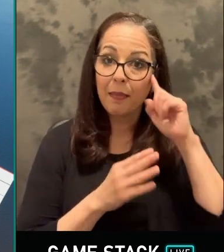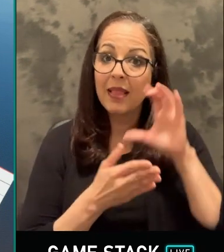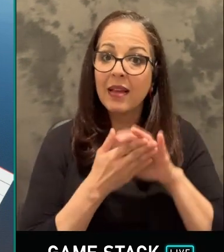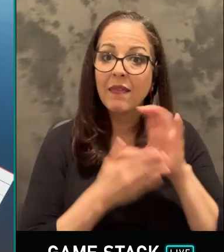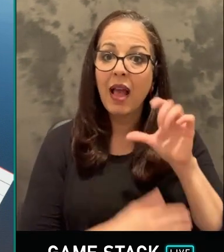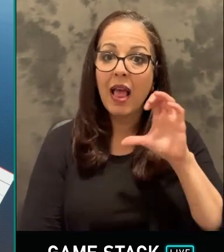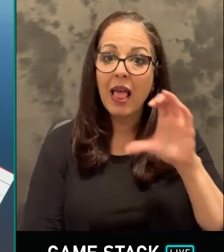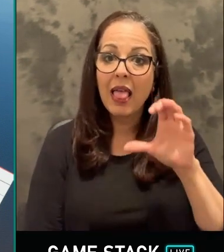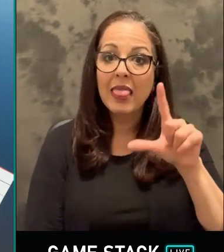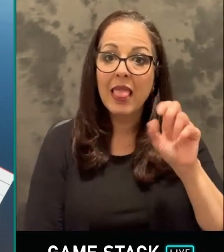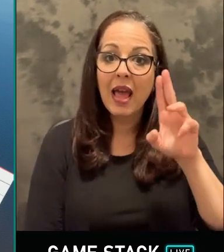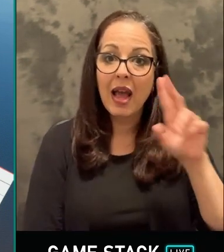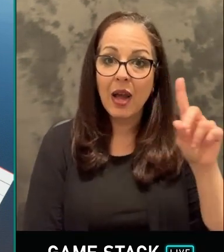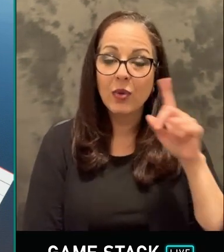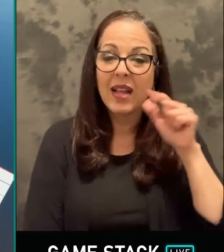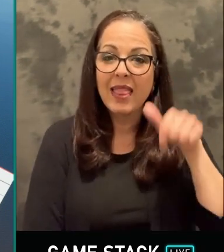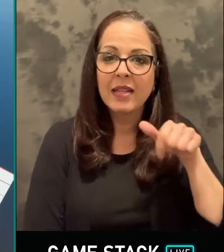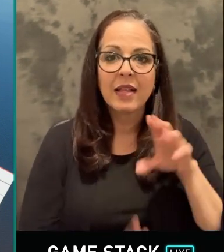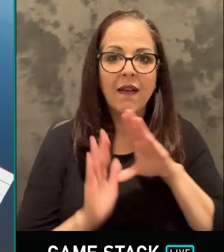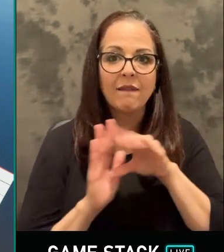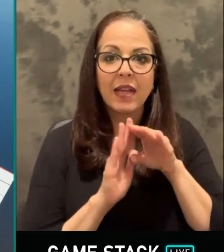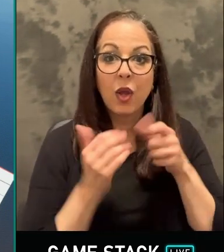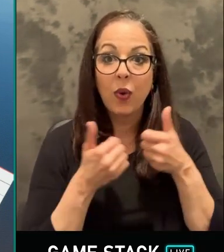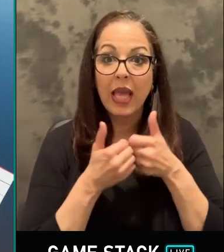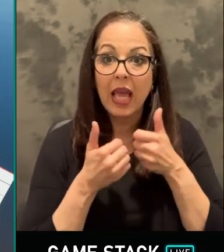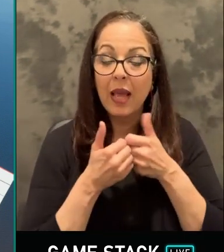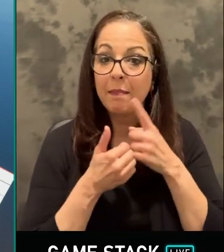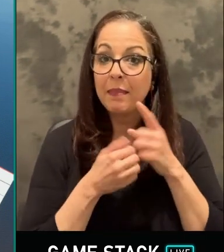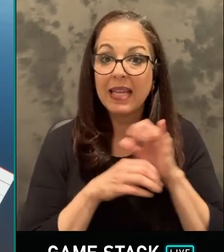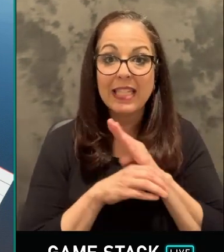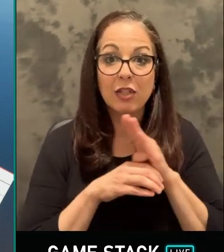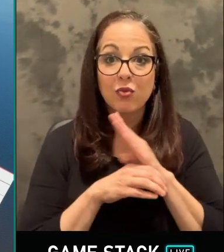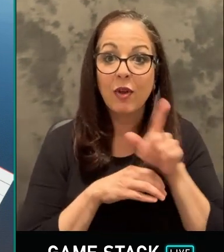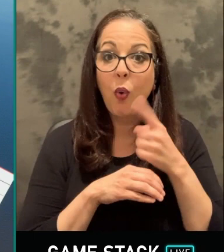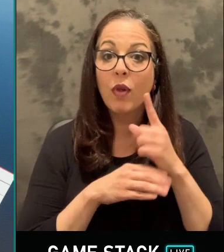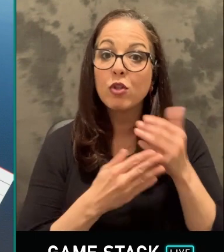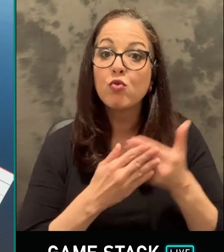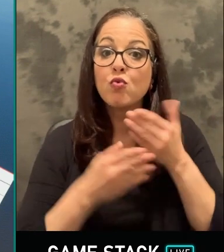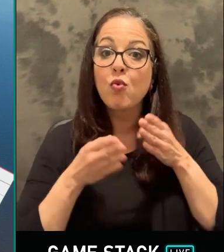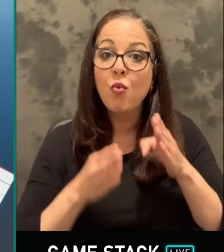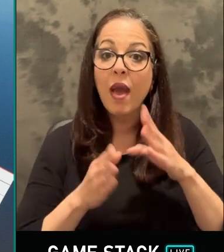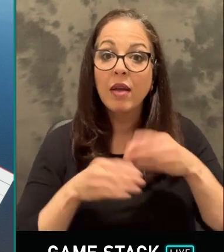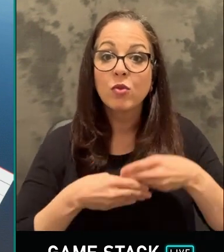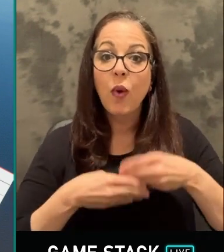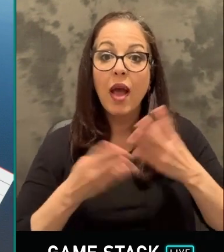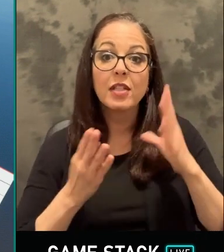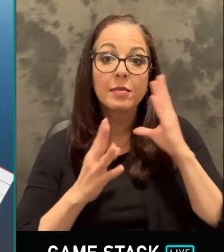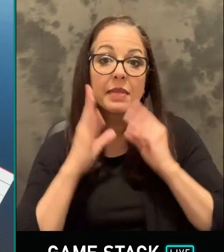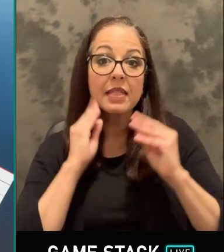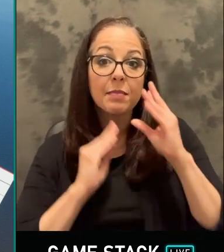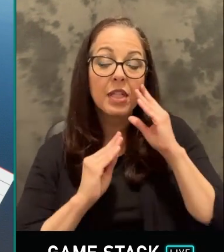game industry has often been seen only as a new way of distributing experiences without dedicated hardware.